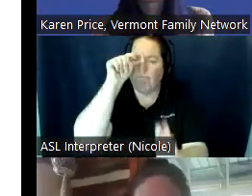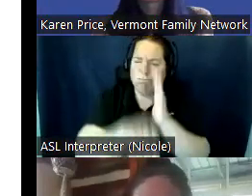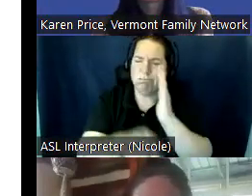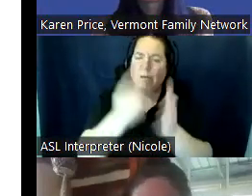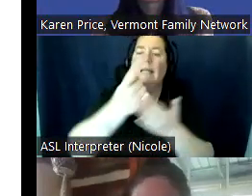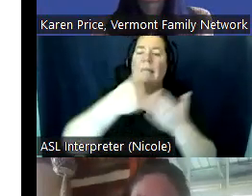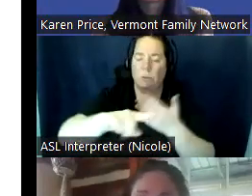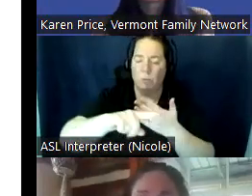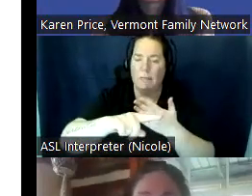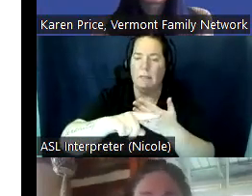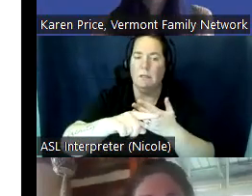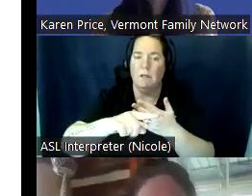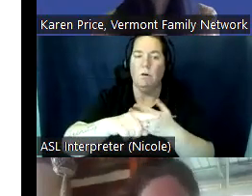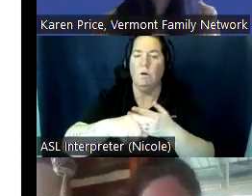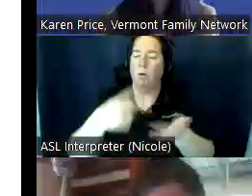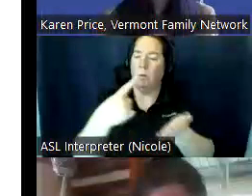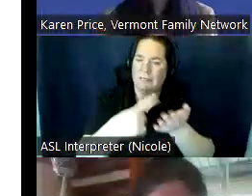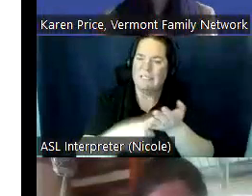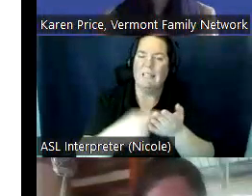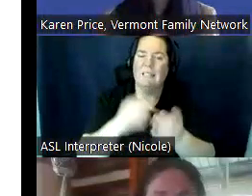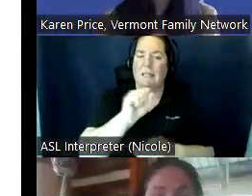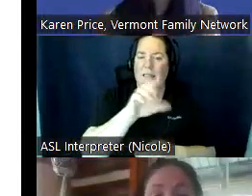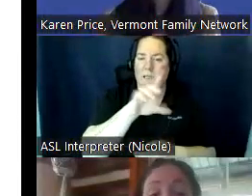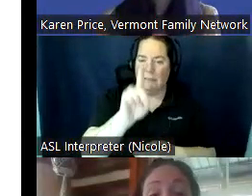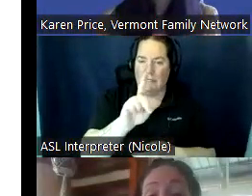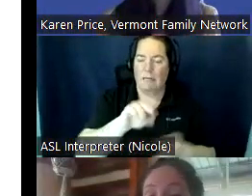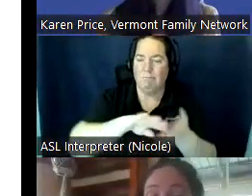specific learning disabilities and the removal of the discrepancy model. But for now I just